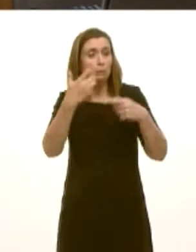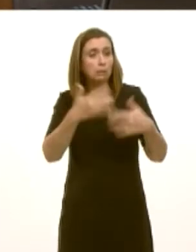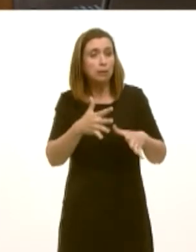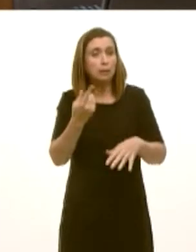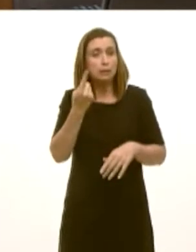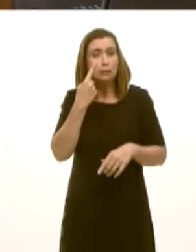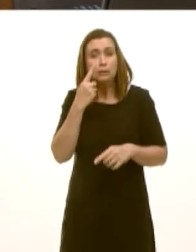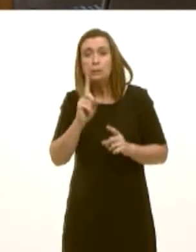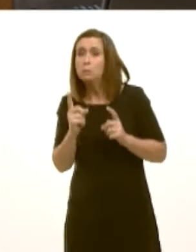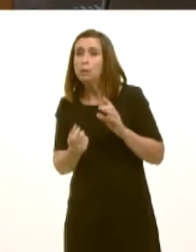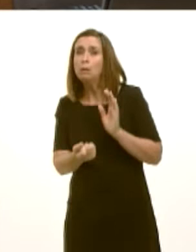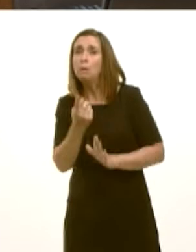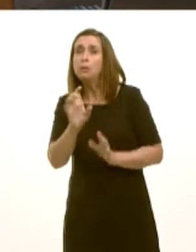Carwyn Jones: Itís extremely good news about Pantycelyn.